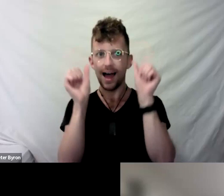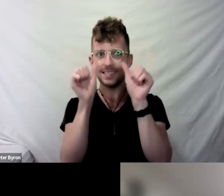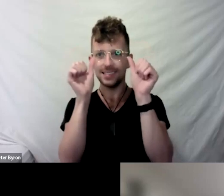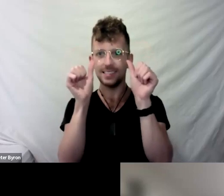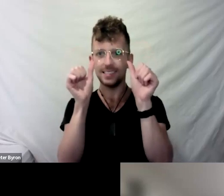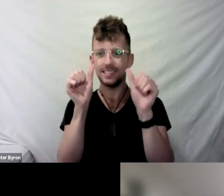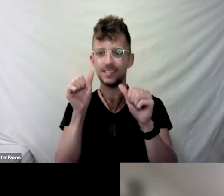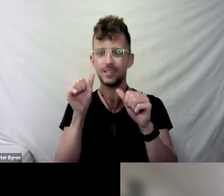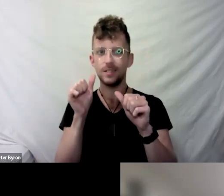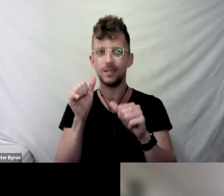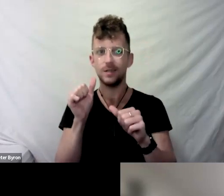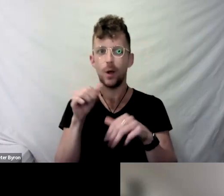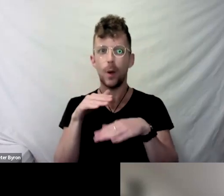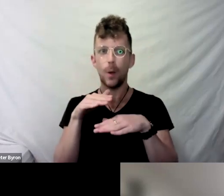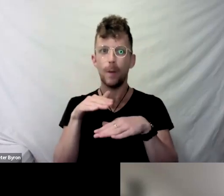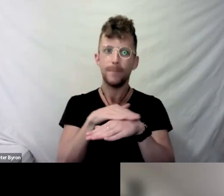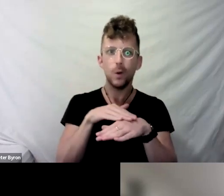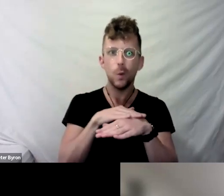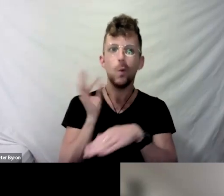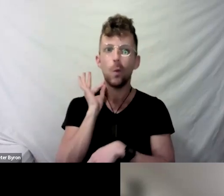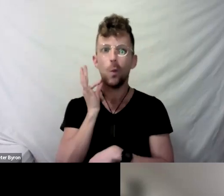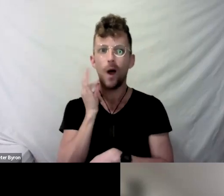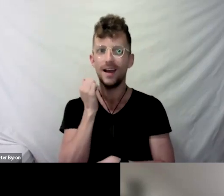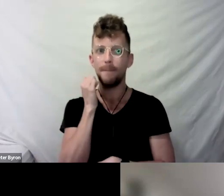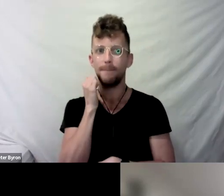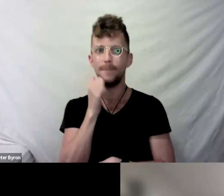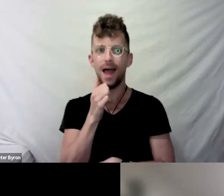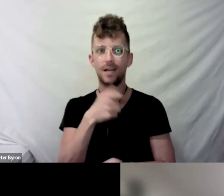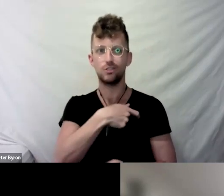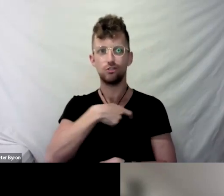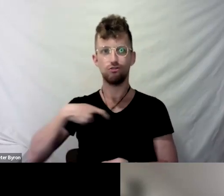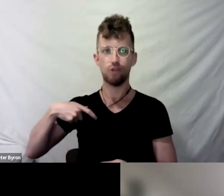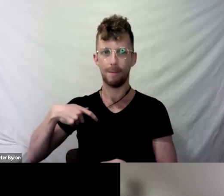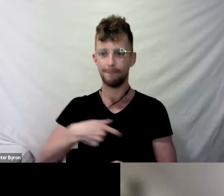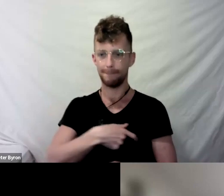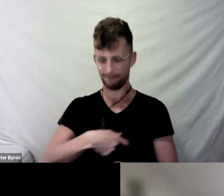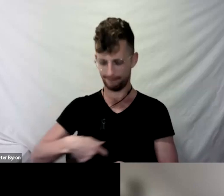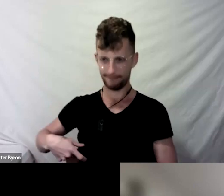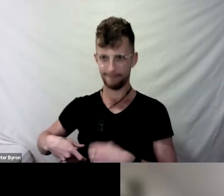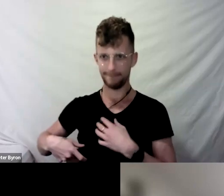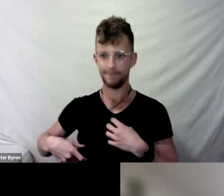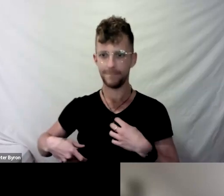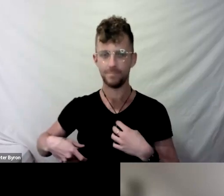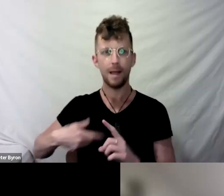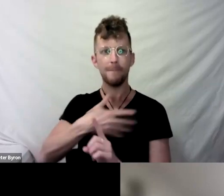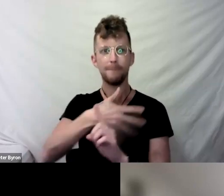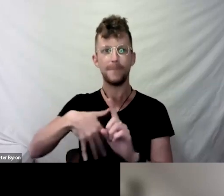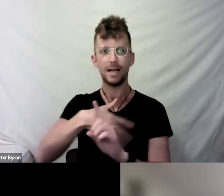white and black striped top with a very plain background. I am a Pakeha woman